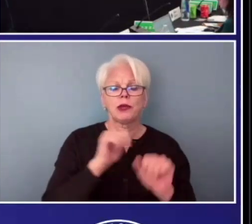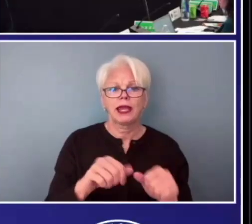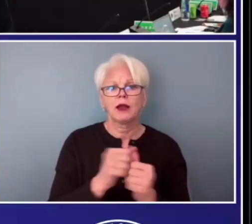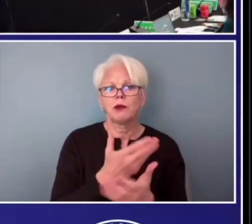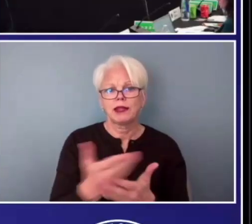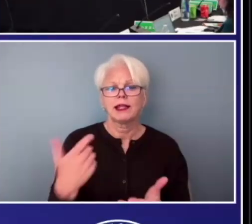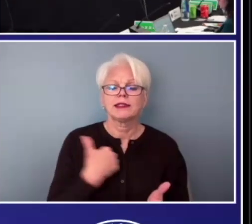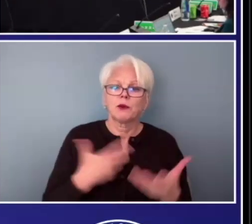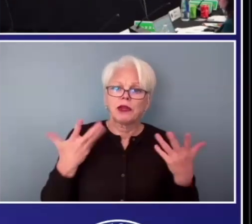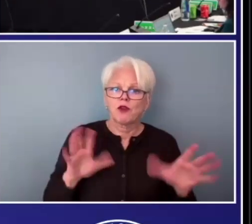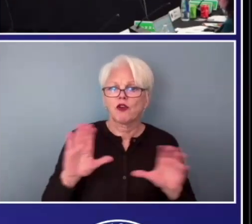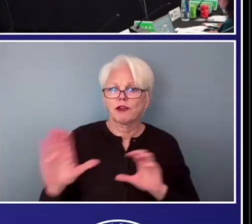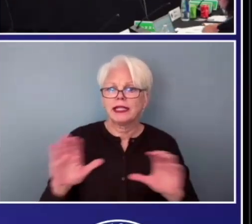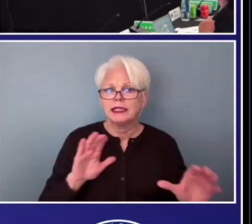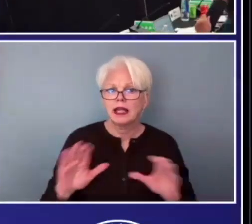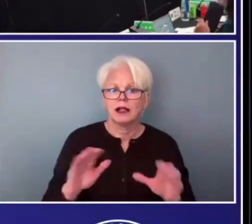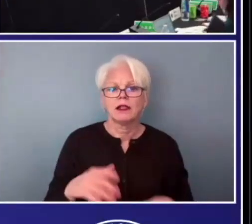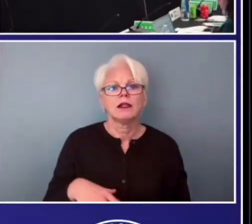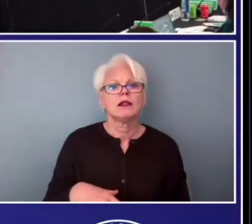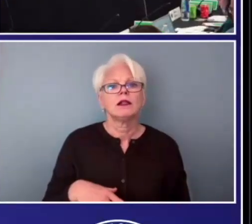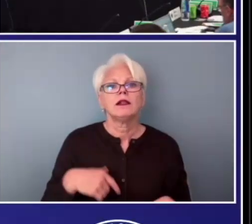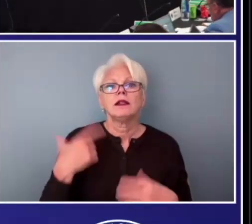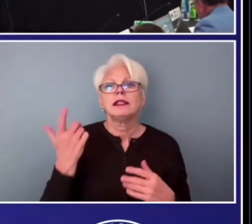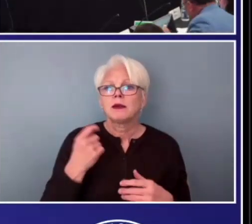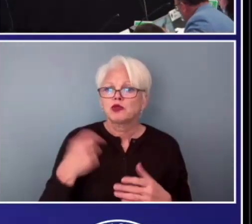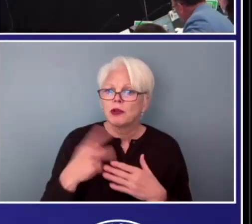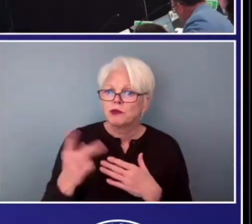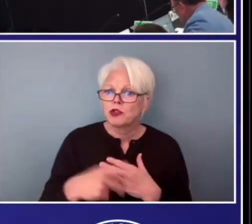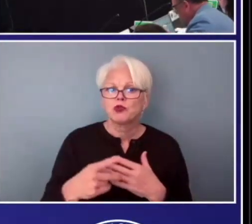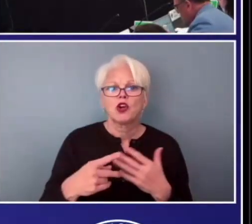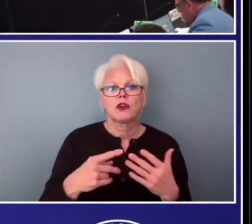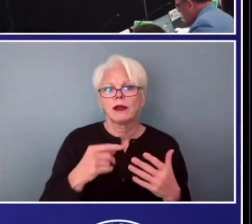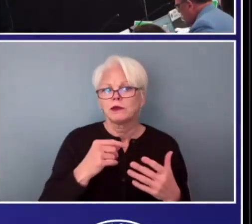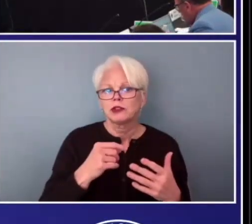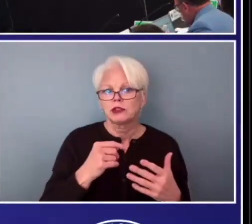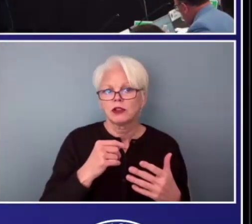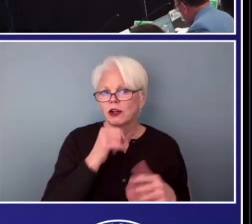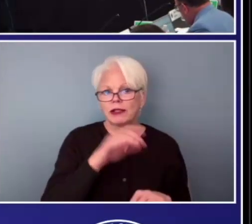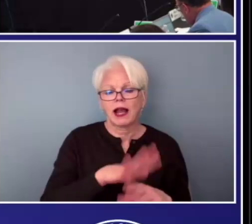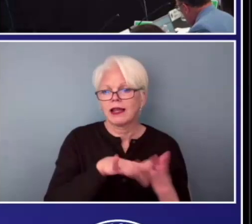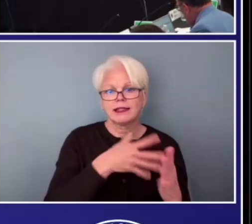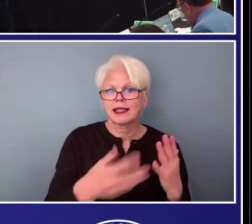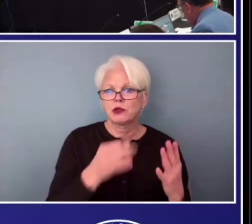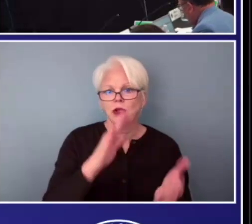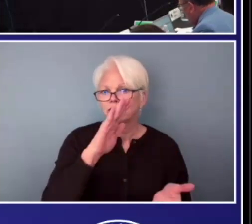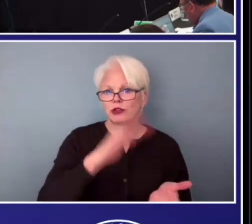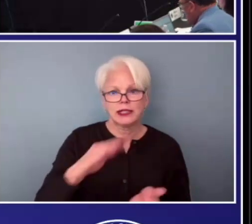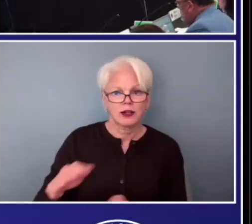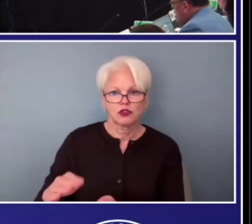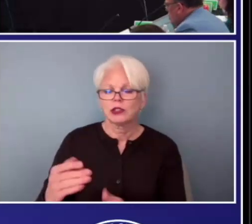already done. Subscription programs. They're not on the schedule of reductions. We heard you with the schedule of